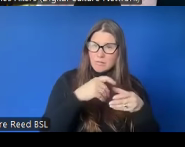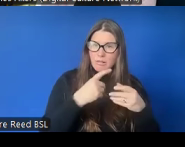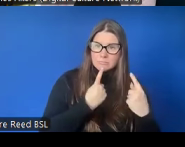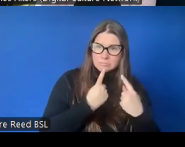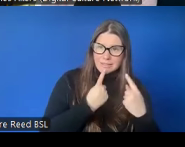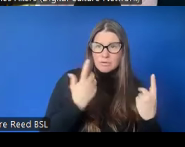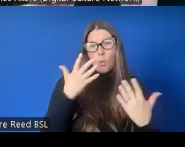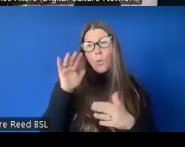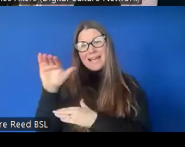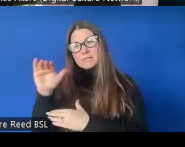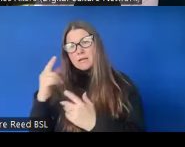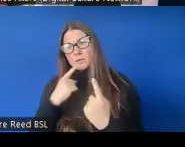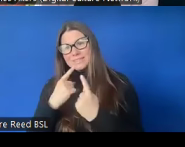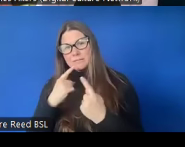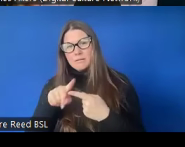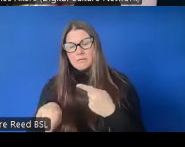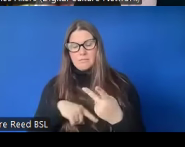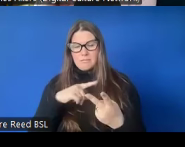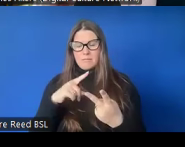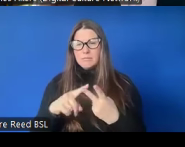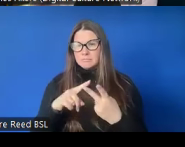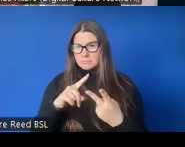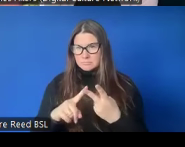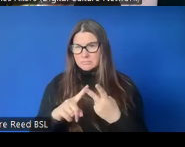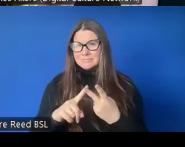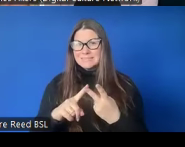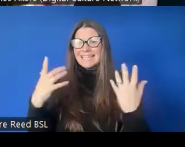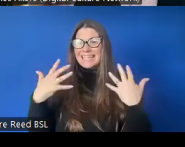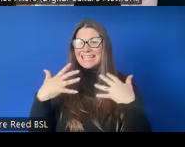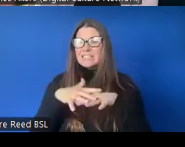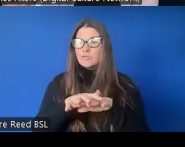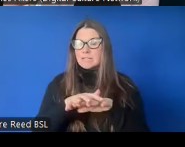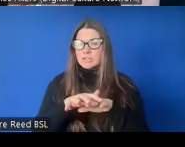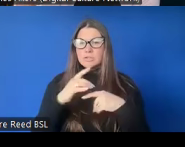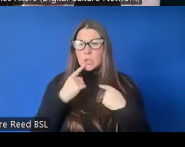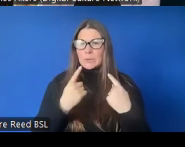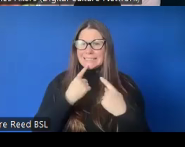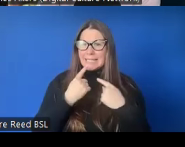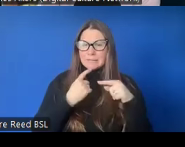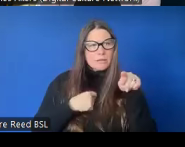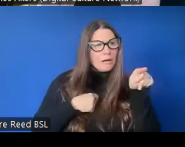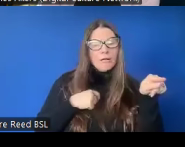Then we're going to go on to integrations about how you can bring data together to tell a better story.